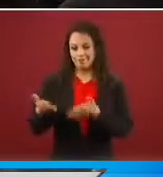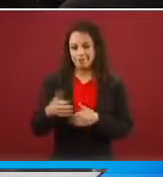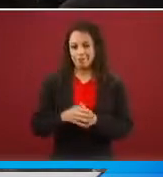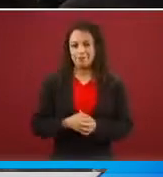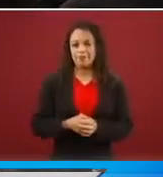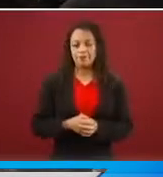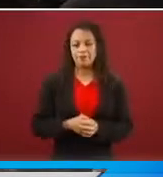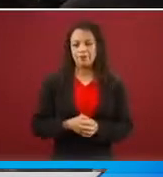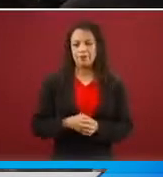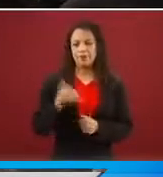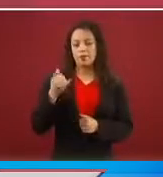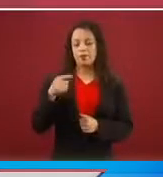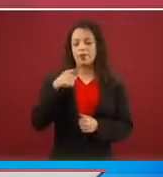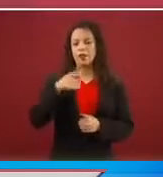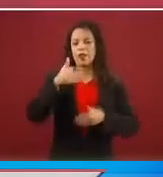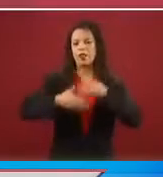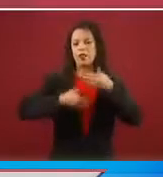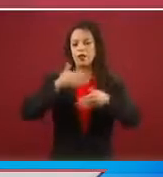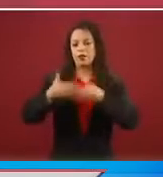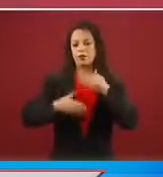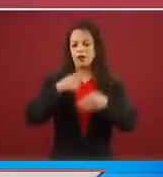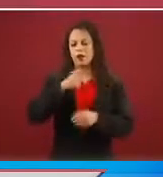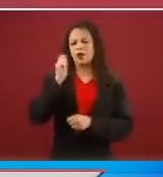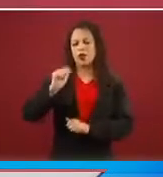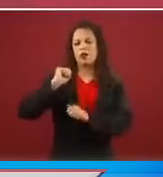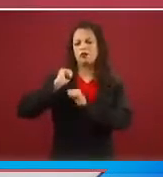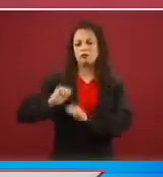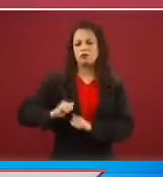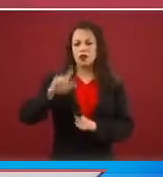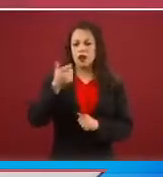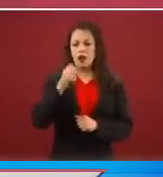and these indicate that migration must necessarily be in an orderly manner